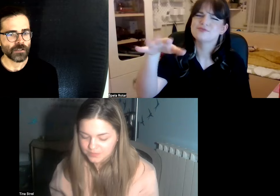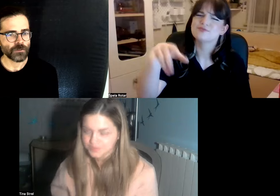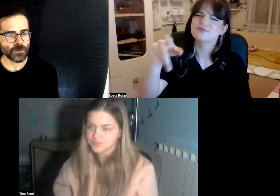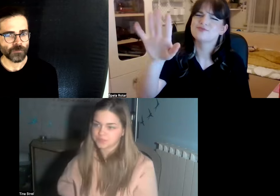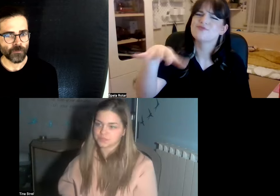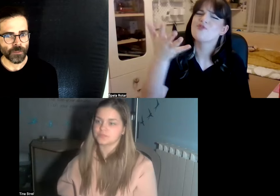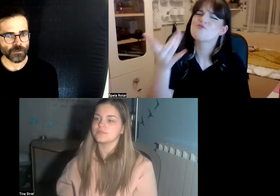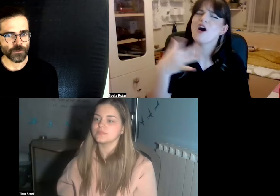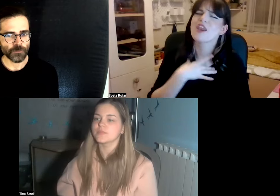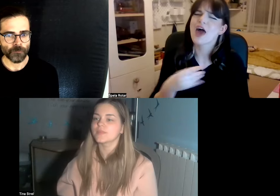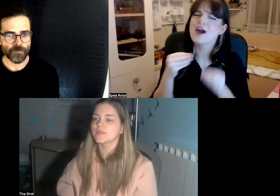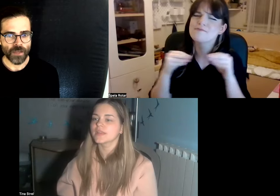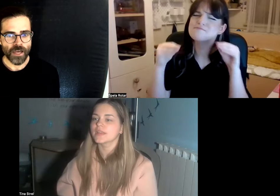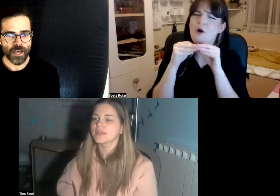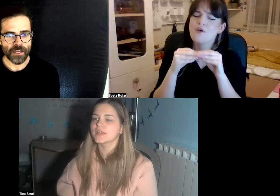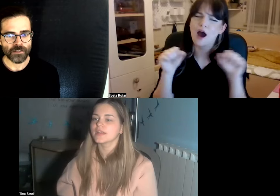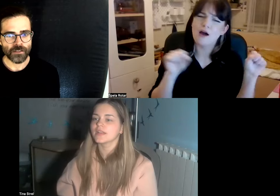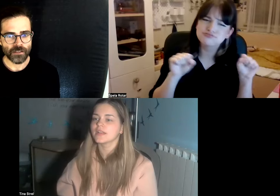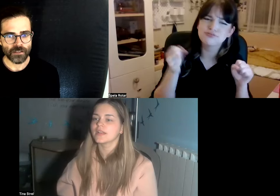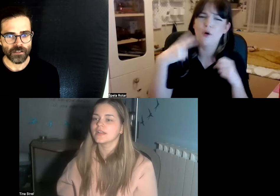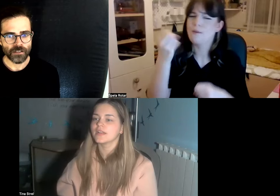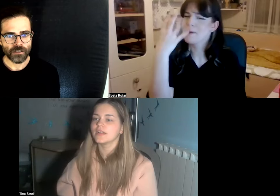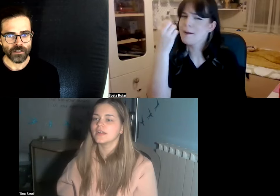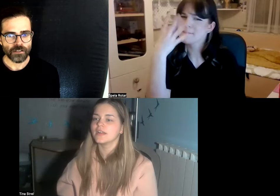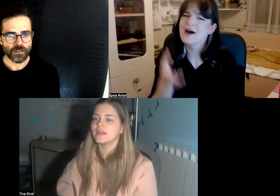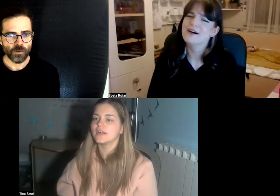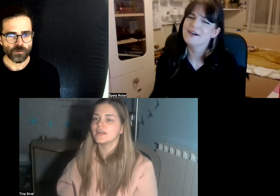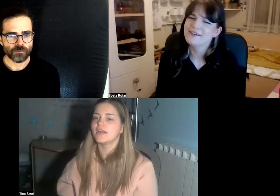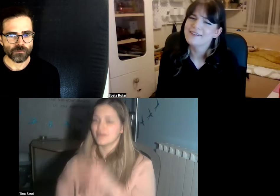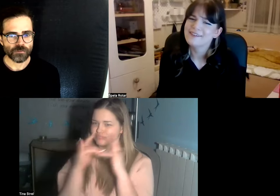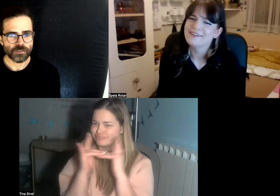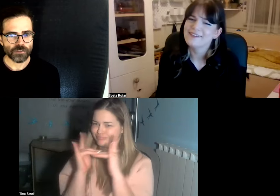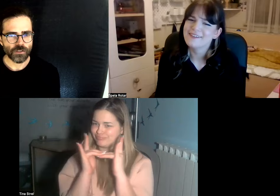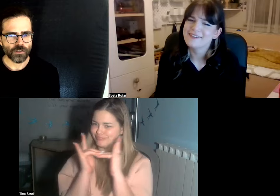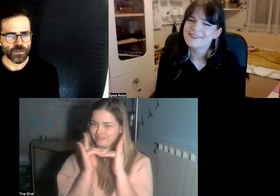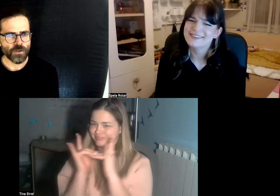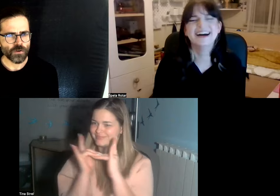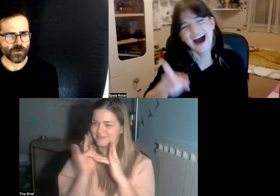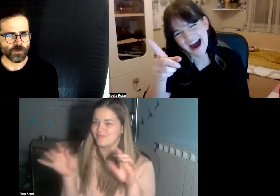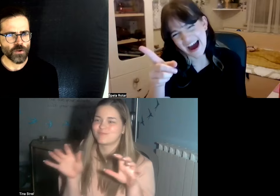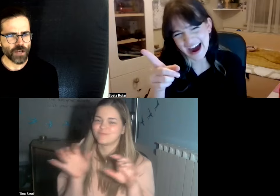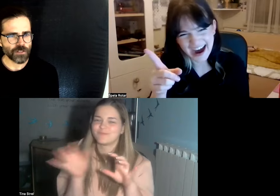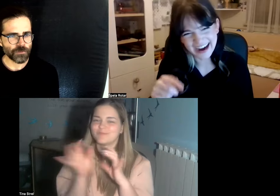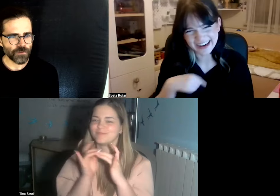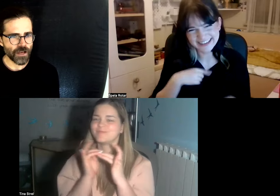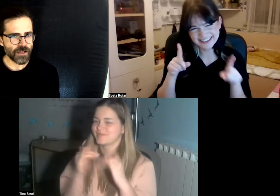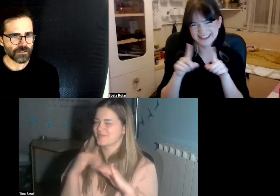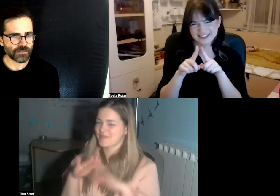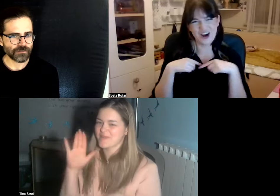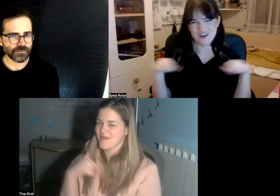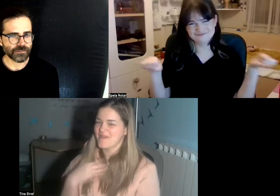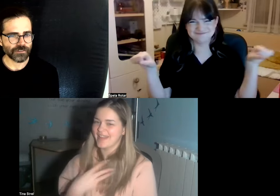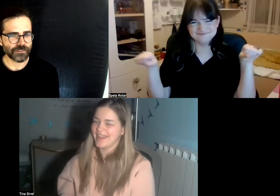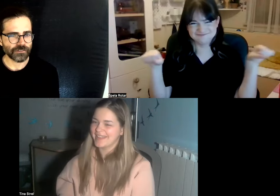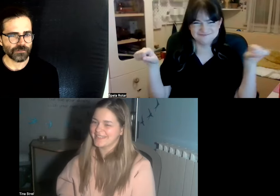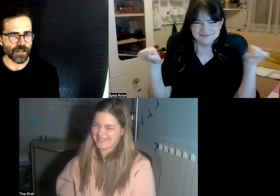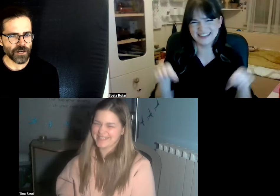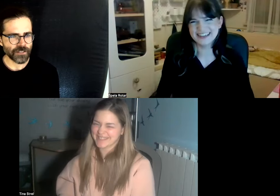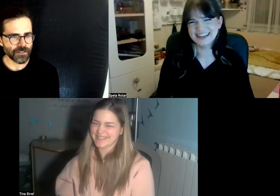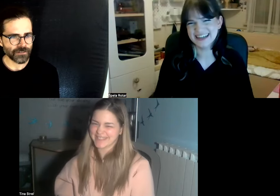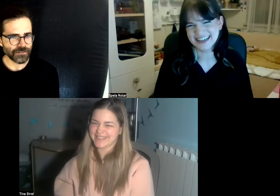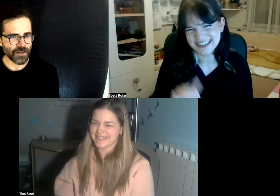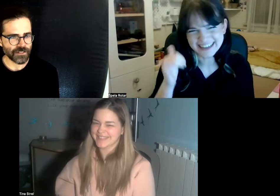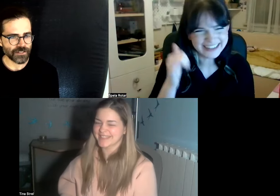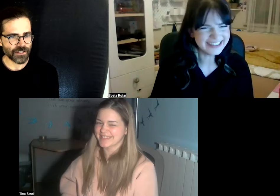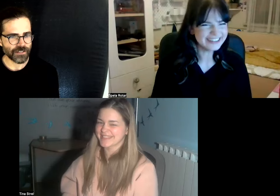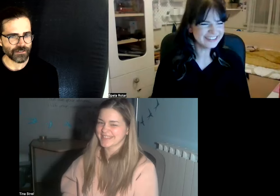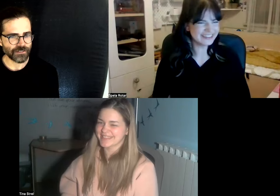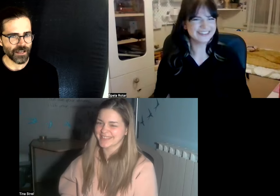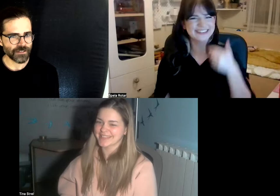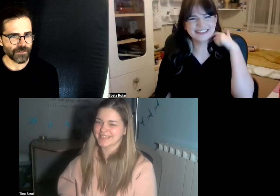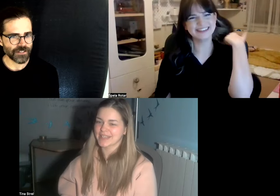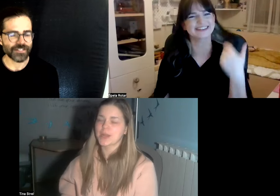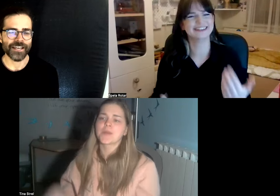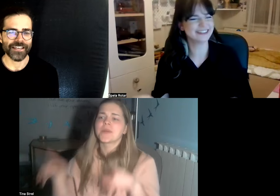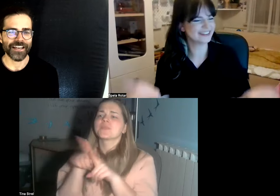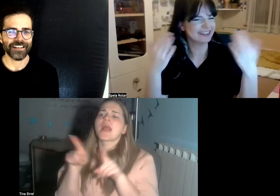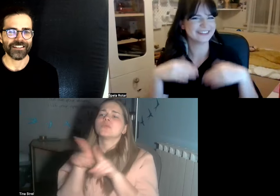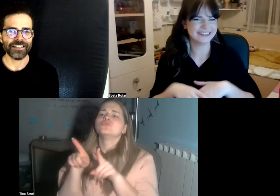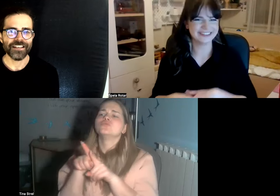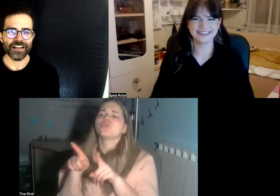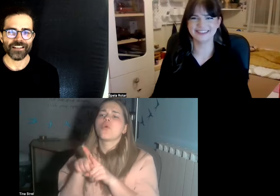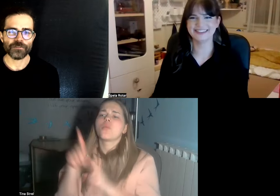and do you actually prefer vibrating devices and light devices yeah yeah like